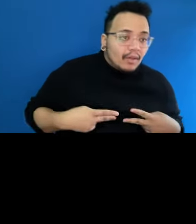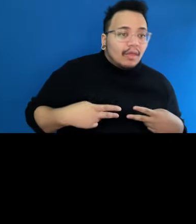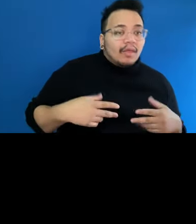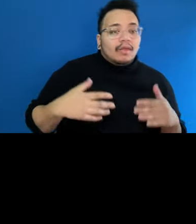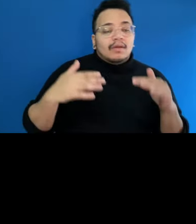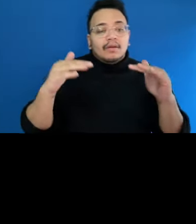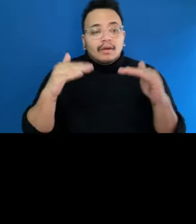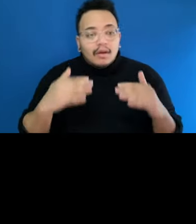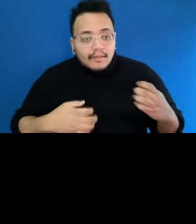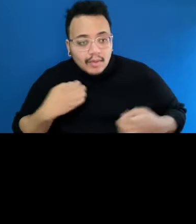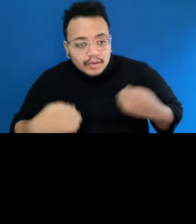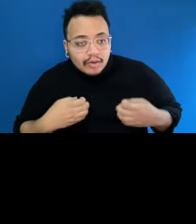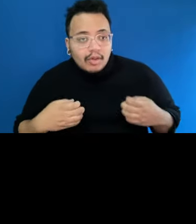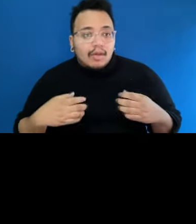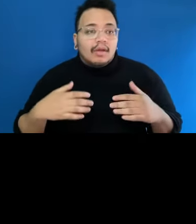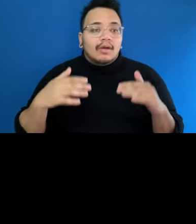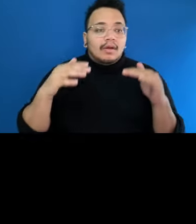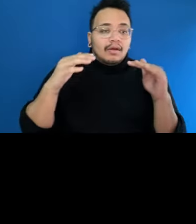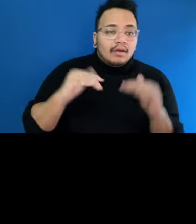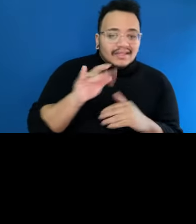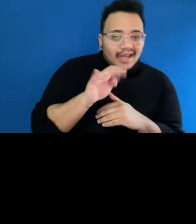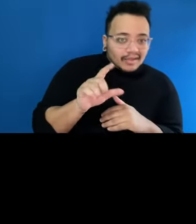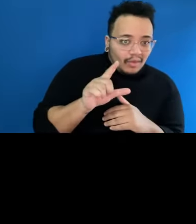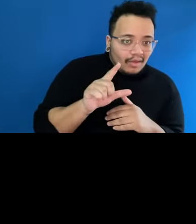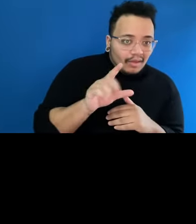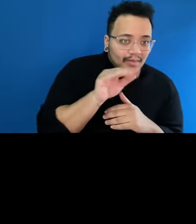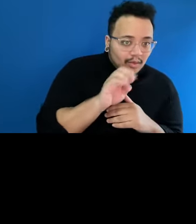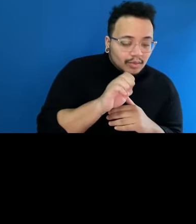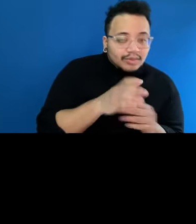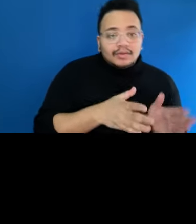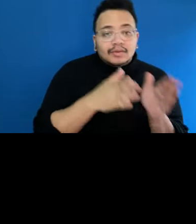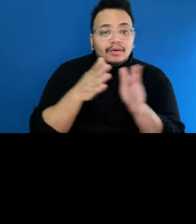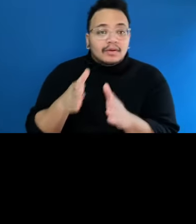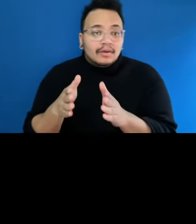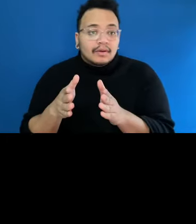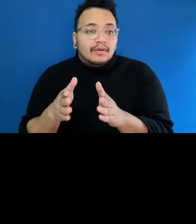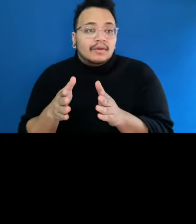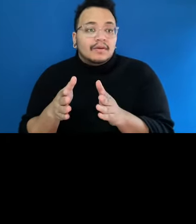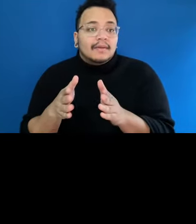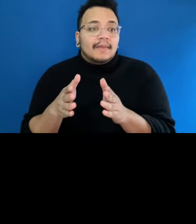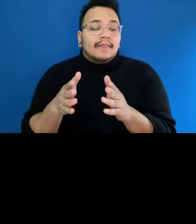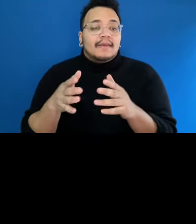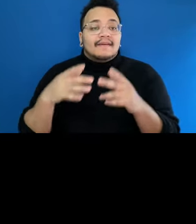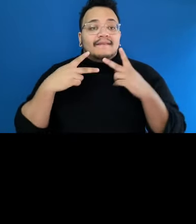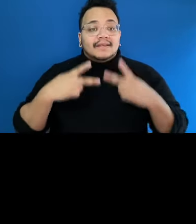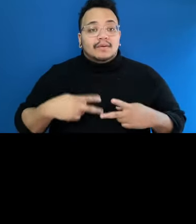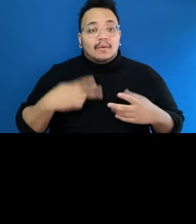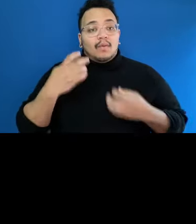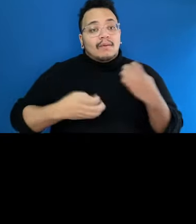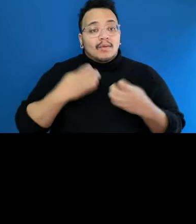and sexual abuse of a child. There was physical and emotional neglect of a child